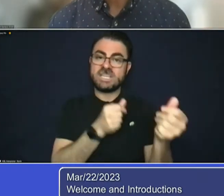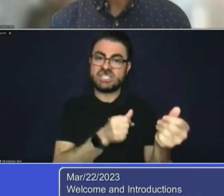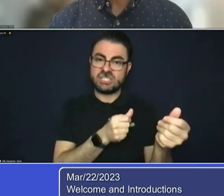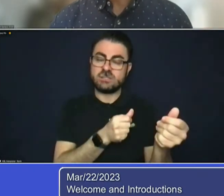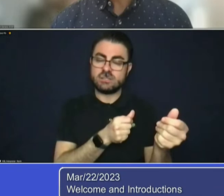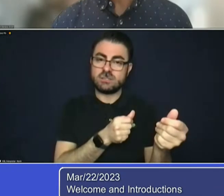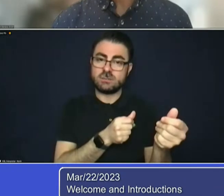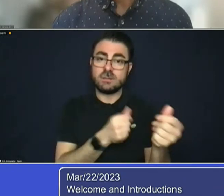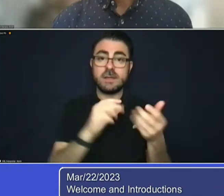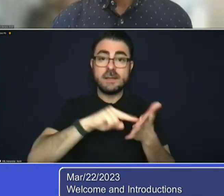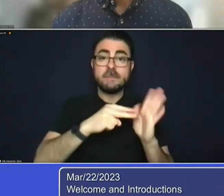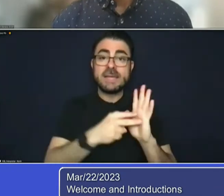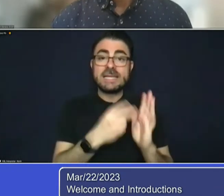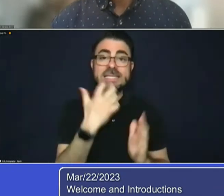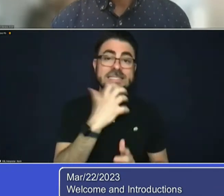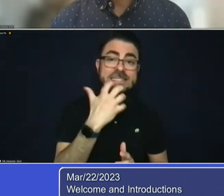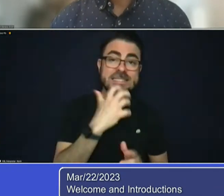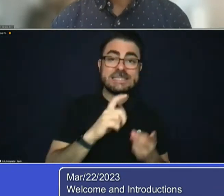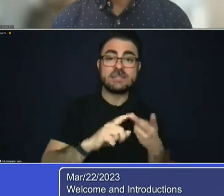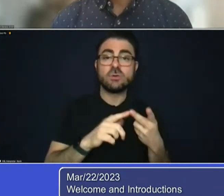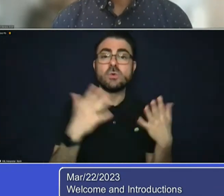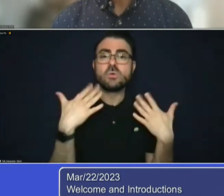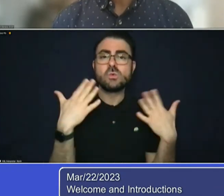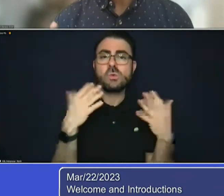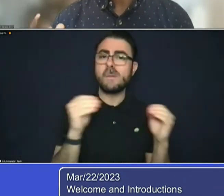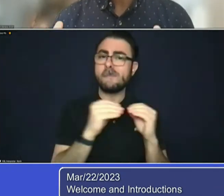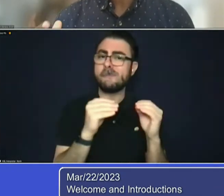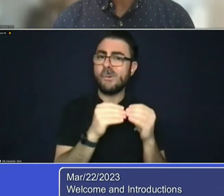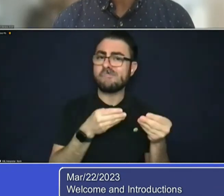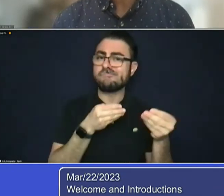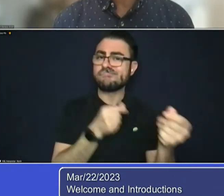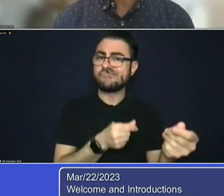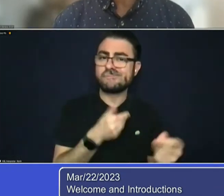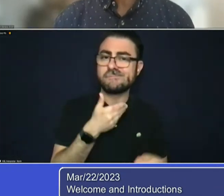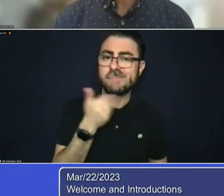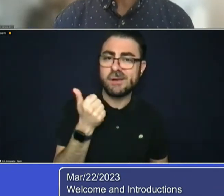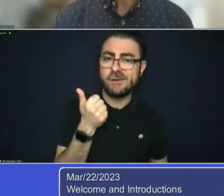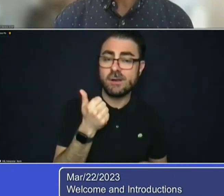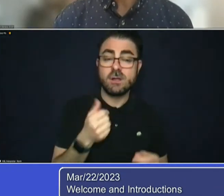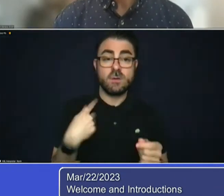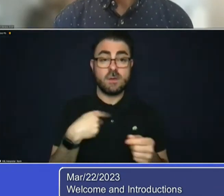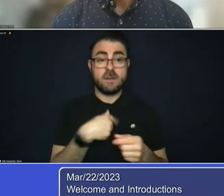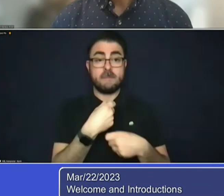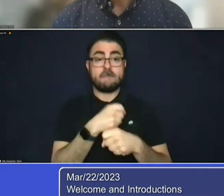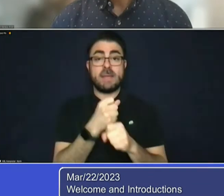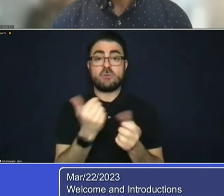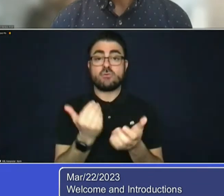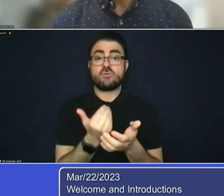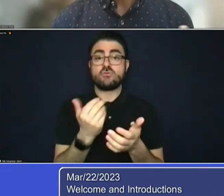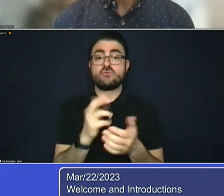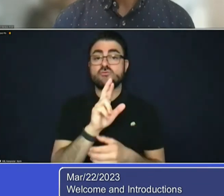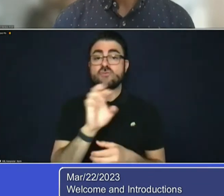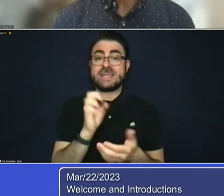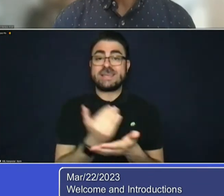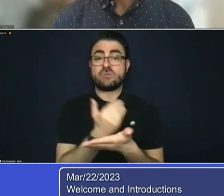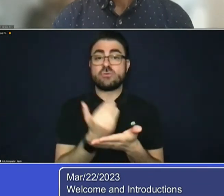THIS IS ABOUT MAKING SURE THEY'RE MORE EFFICIENT IN USING ENERGY, SO THEY CAN HEAT AND